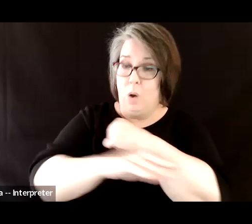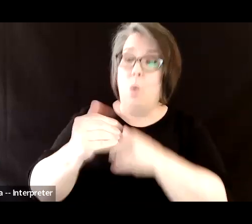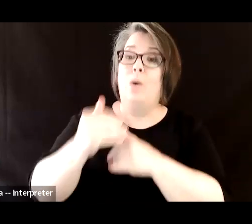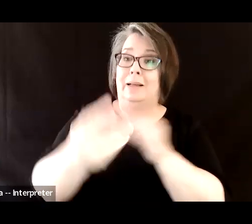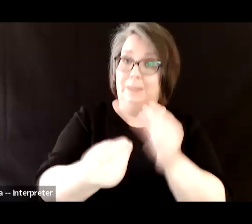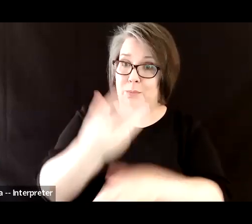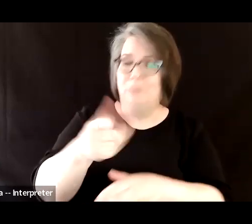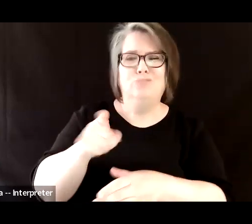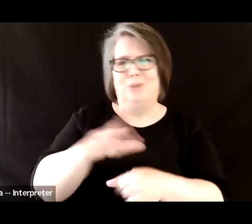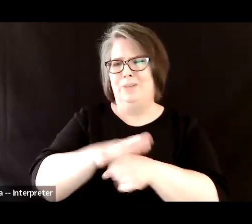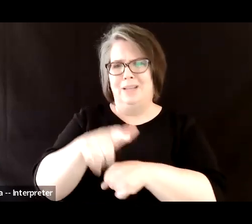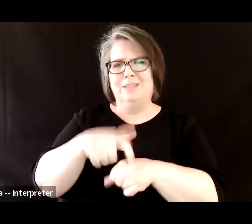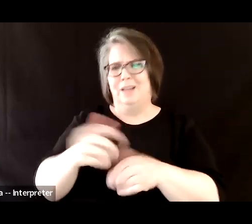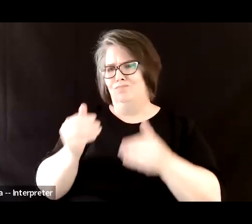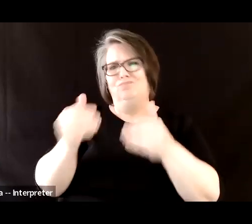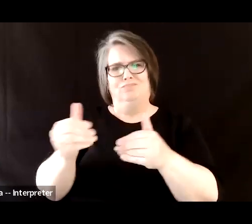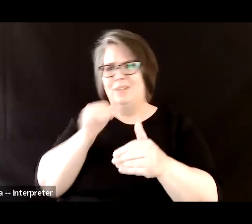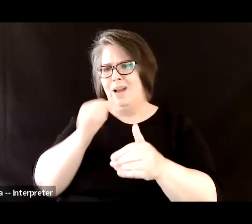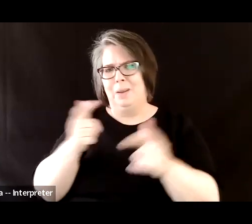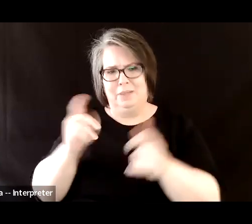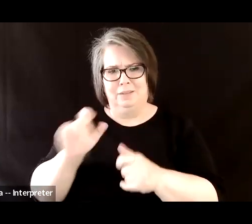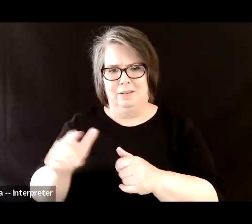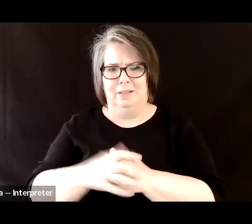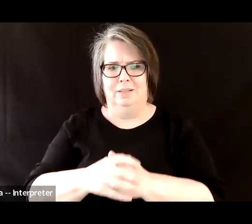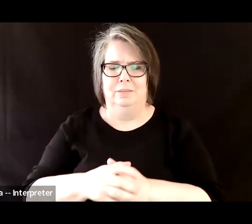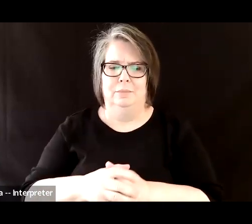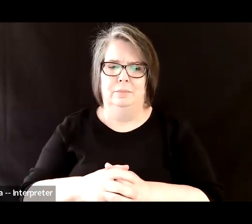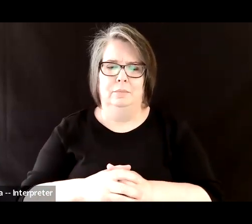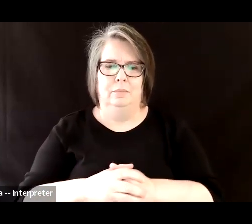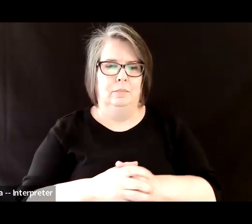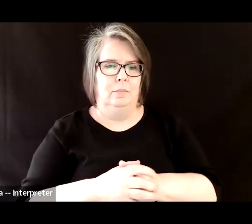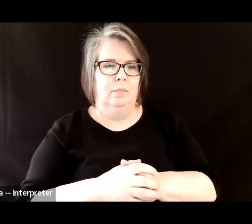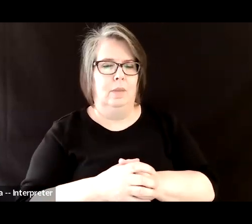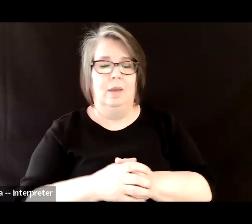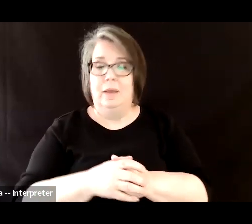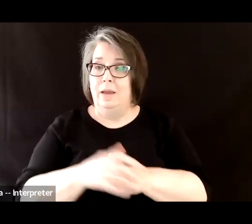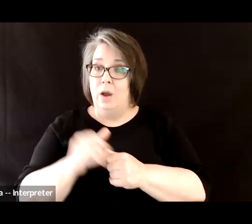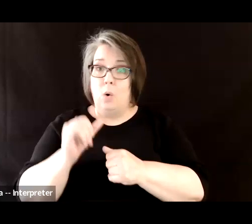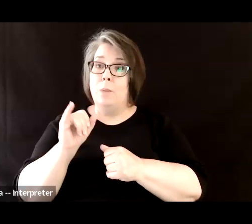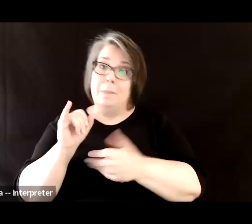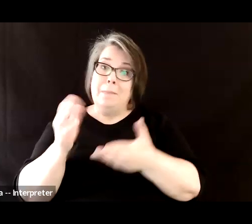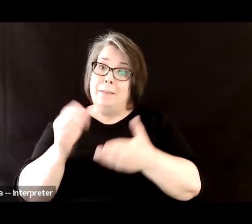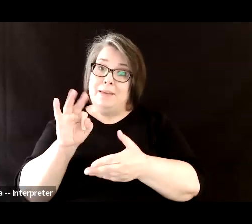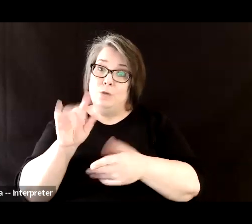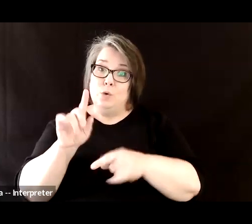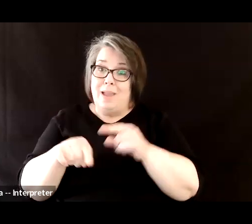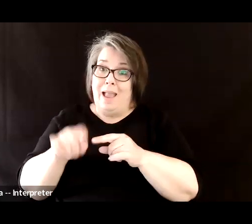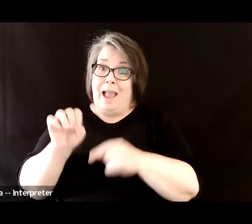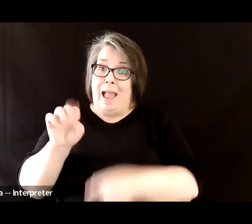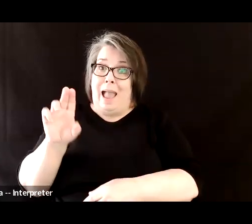plenty of time to do that. It's not a big deal. Or if you can't outsource your videos for budgeting issues,